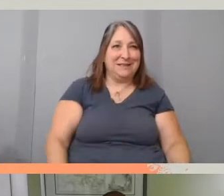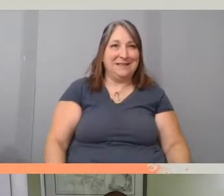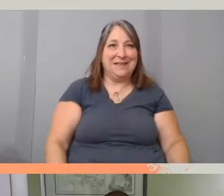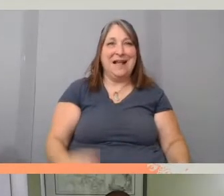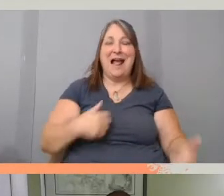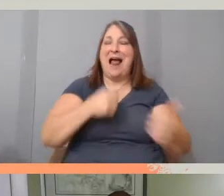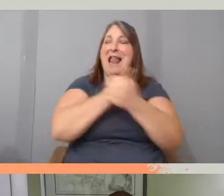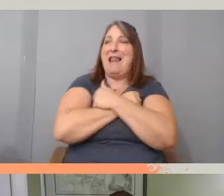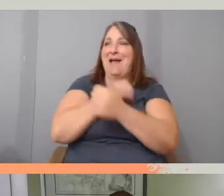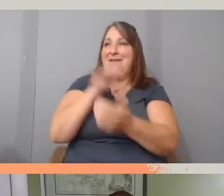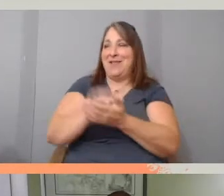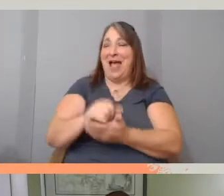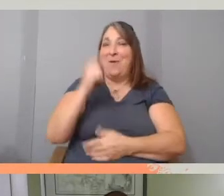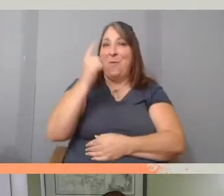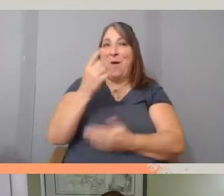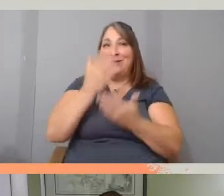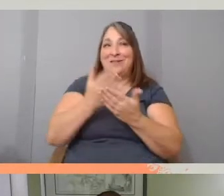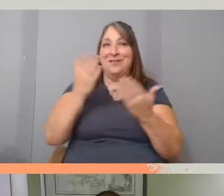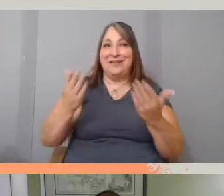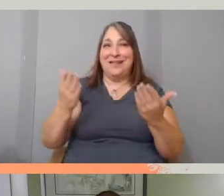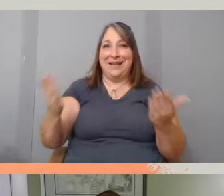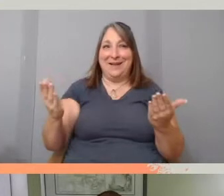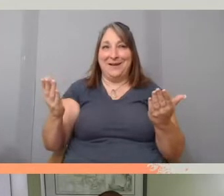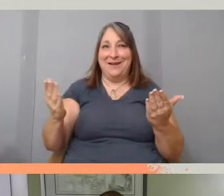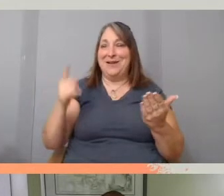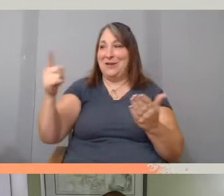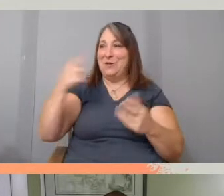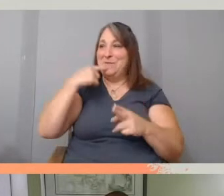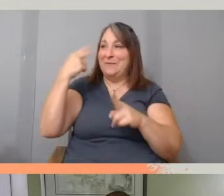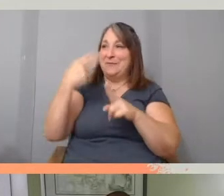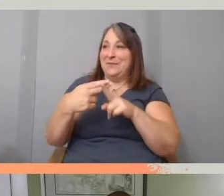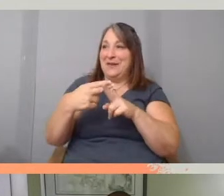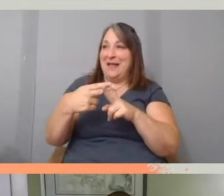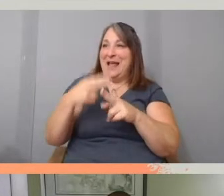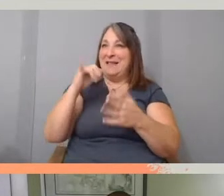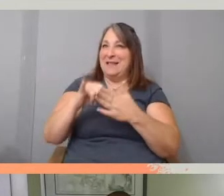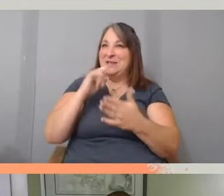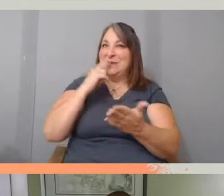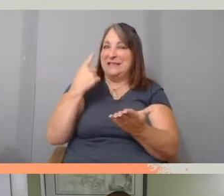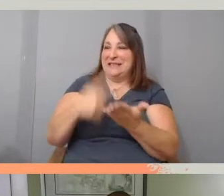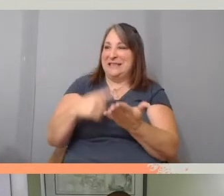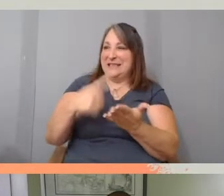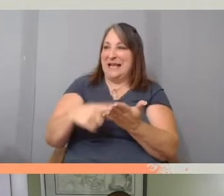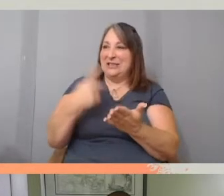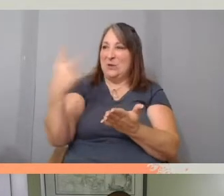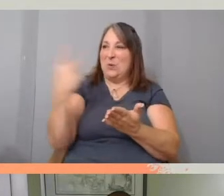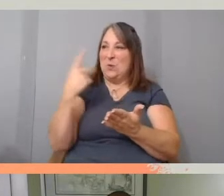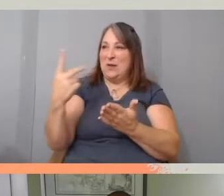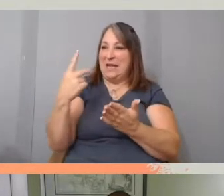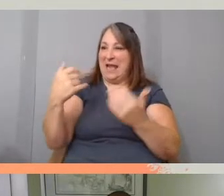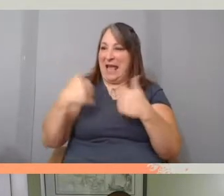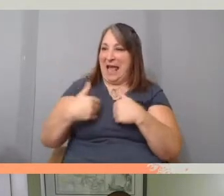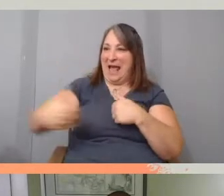I love that. I mean, one of the things that you brought up and I think this was a conversation in particular that we had prior,